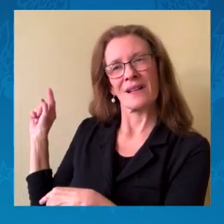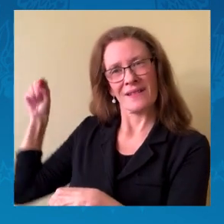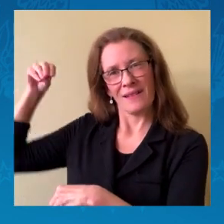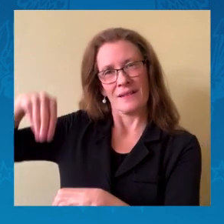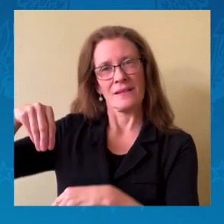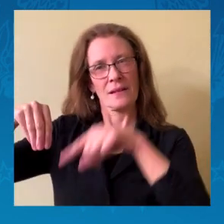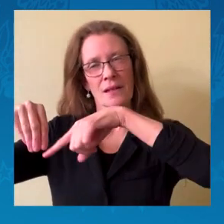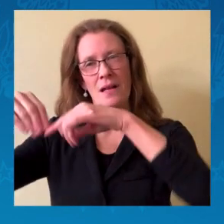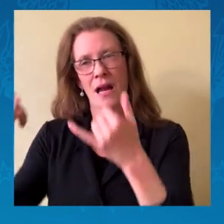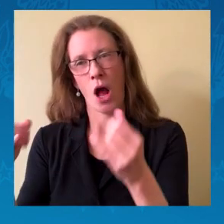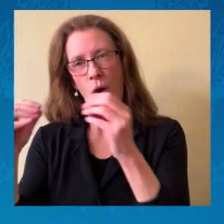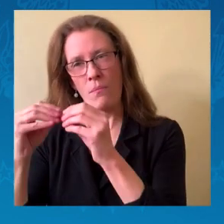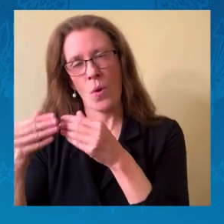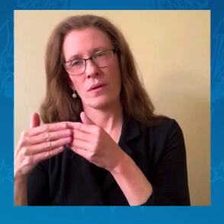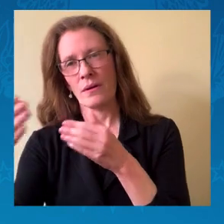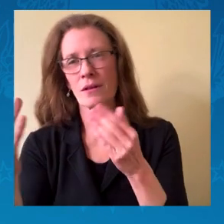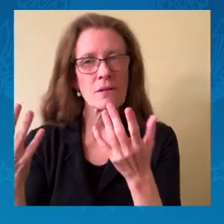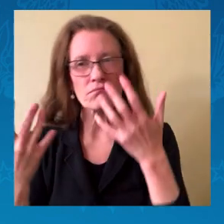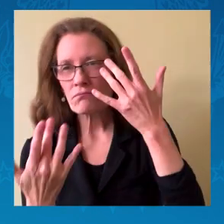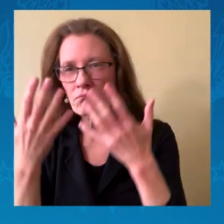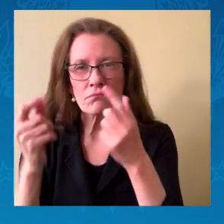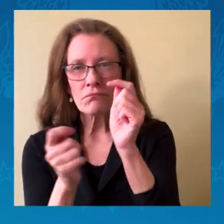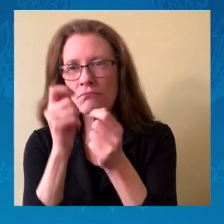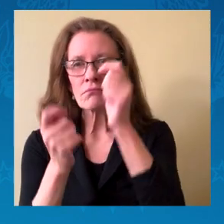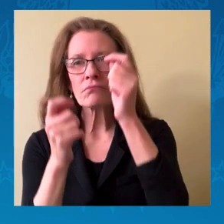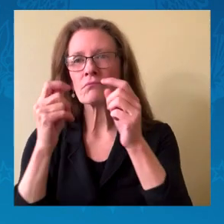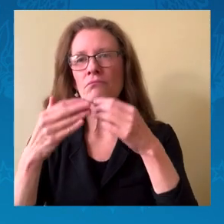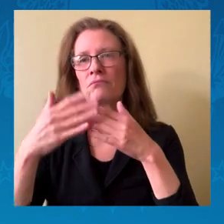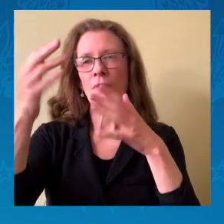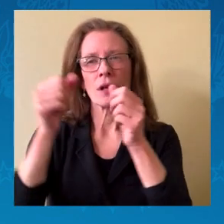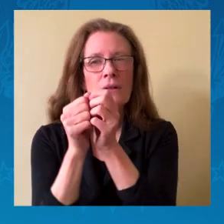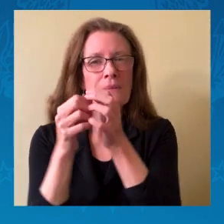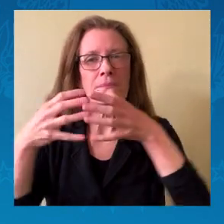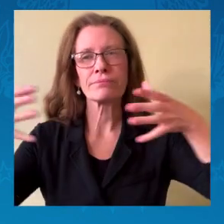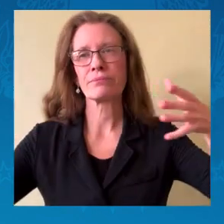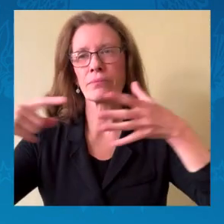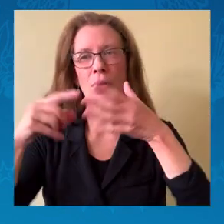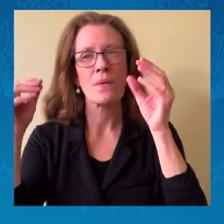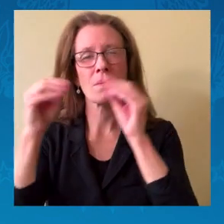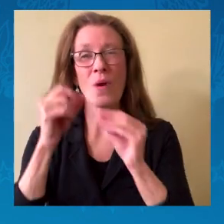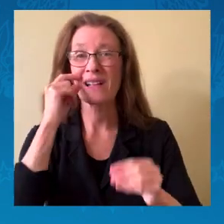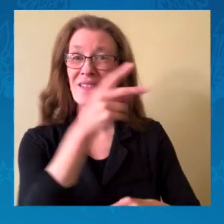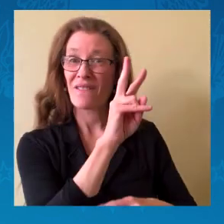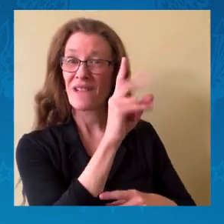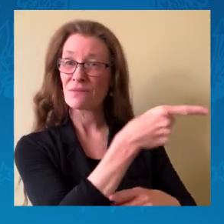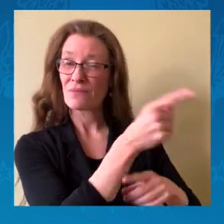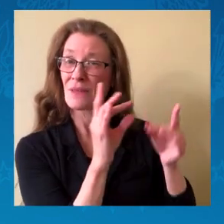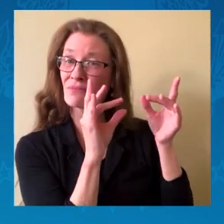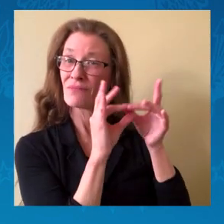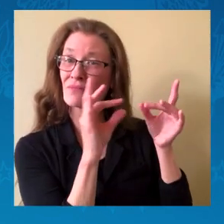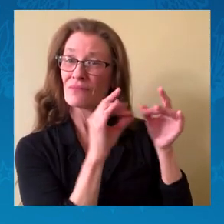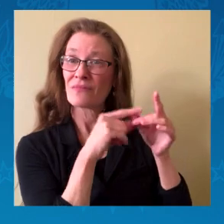is the expansion, as you said, Madam Vice President. The Artemis supports, which provide basic principles